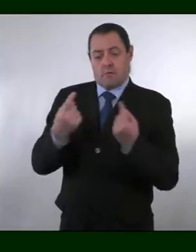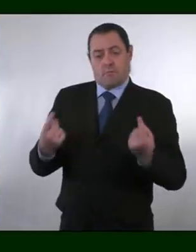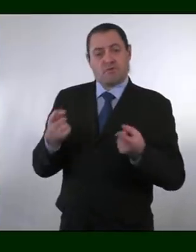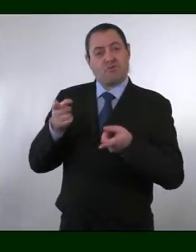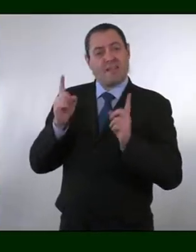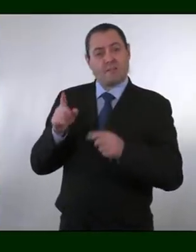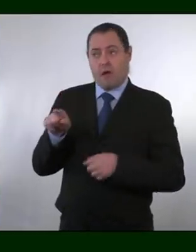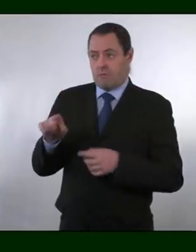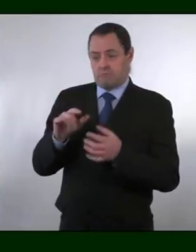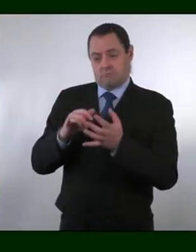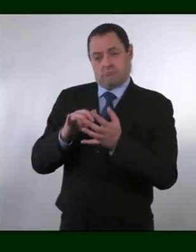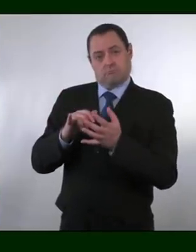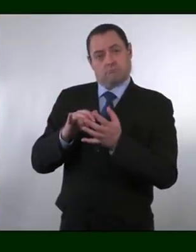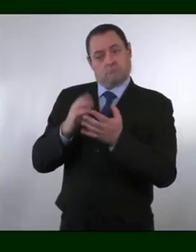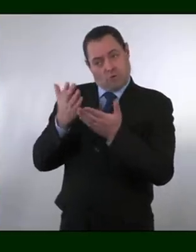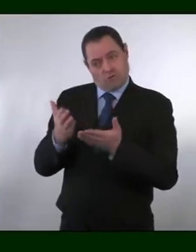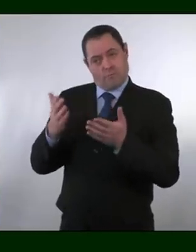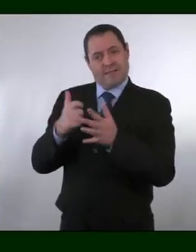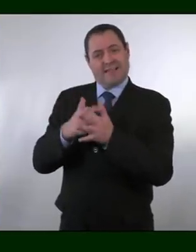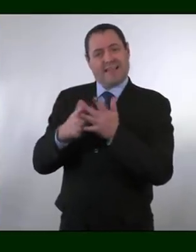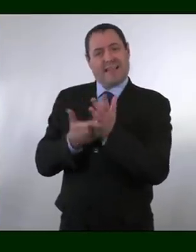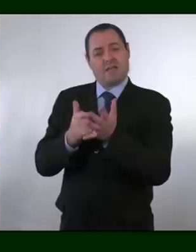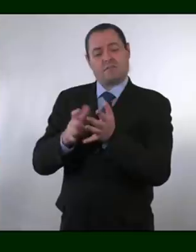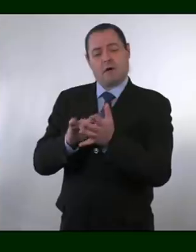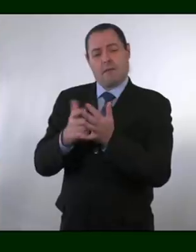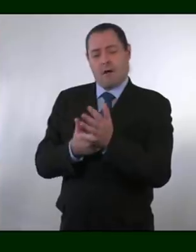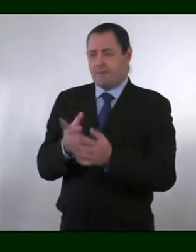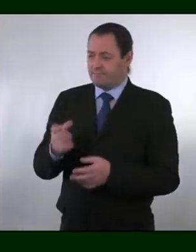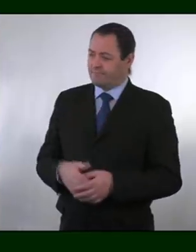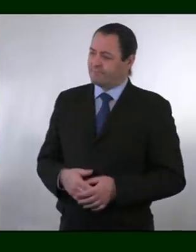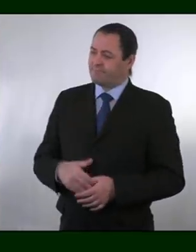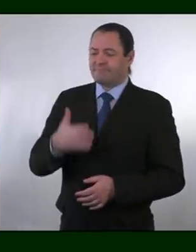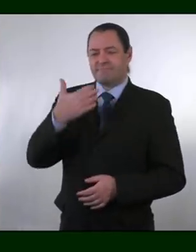Keir Starmer (Holborn and St Pancras) (Lab) May I start by sending my best wishes to the Prime